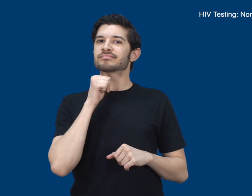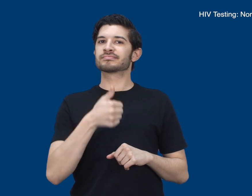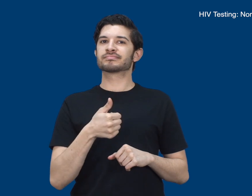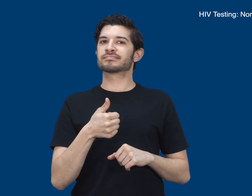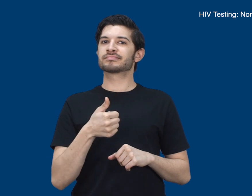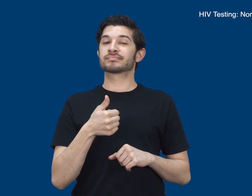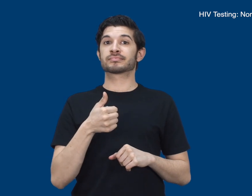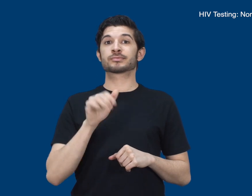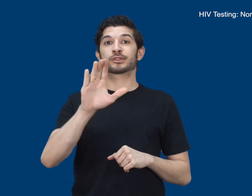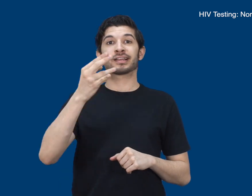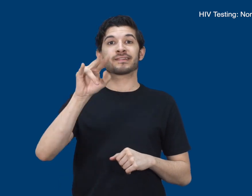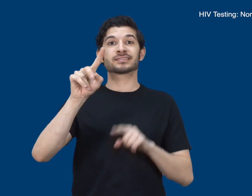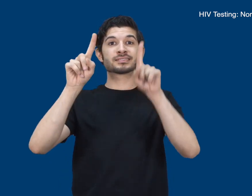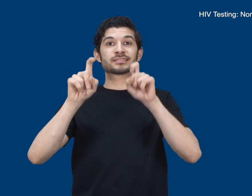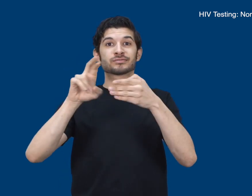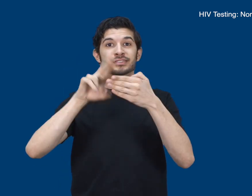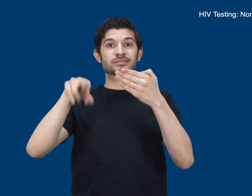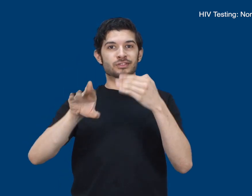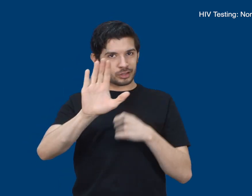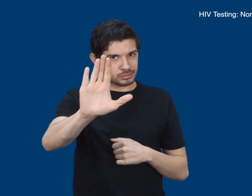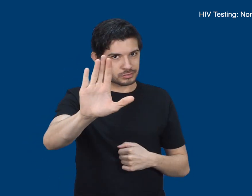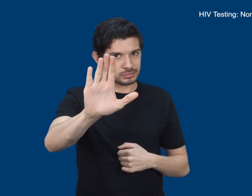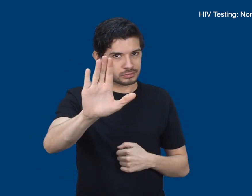No, your HIV test results are yours.